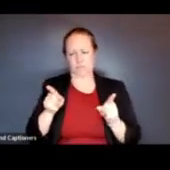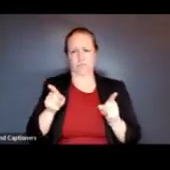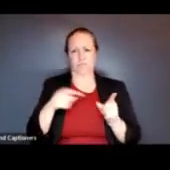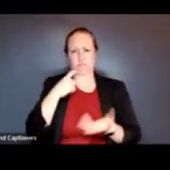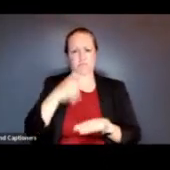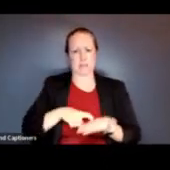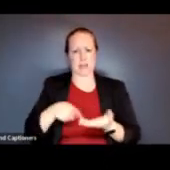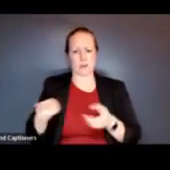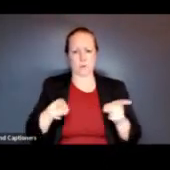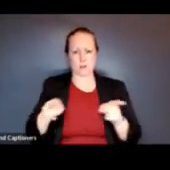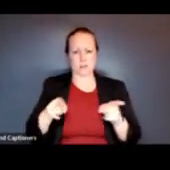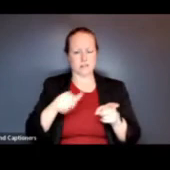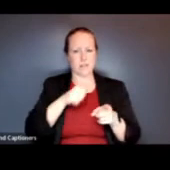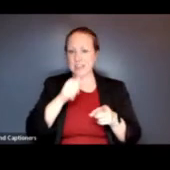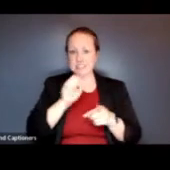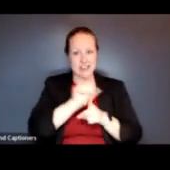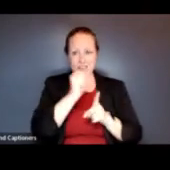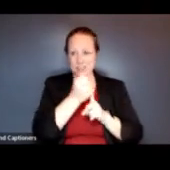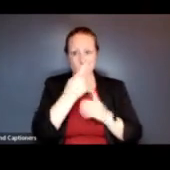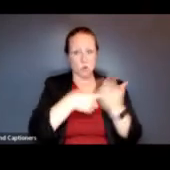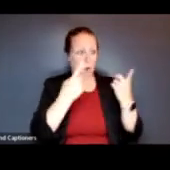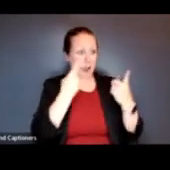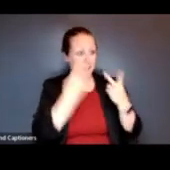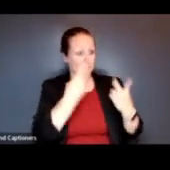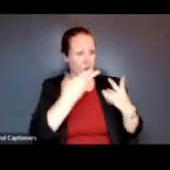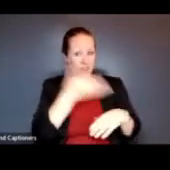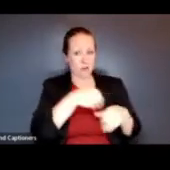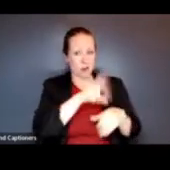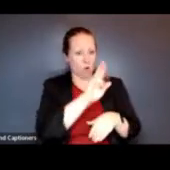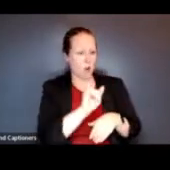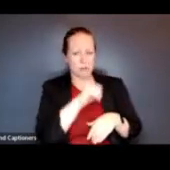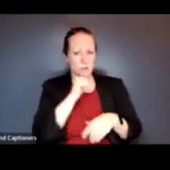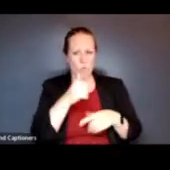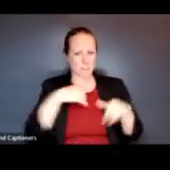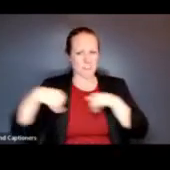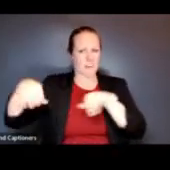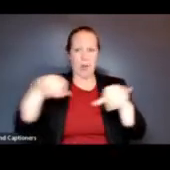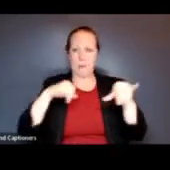the case in most situations and actually psychiatry residency and a lot of mental health training really doesn't focus on